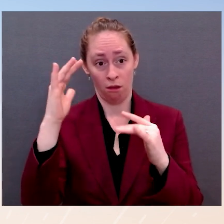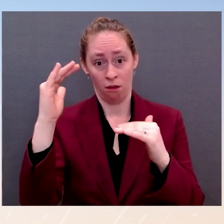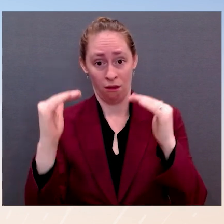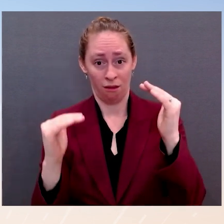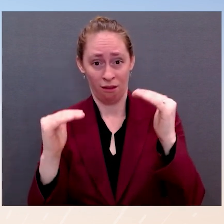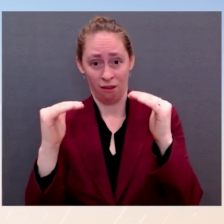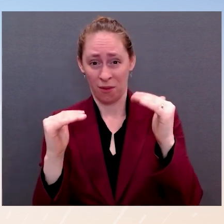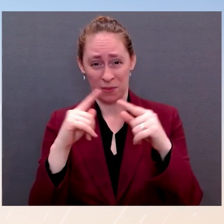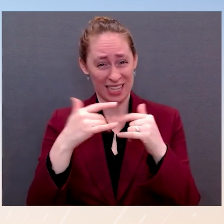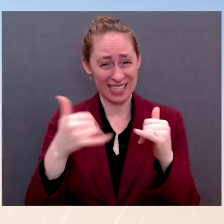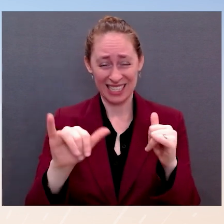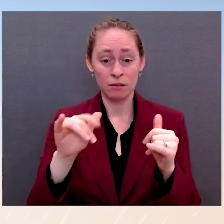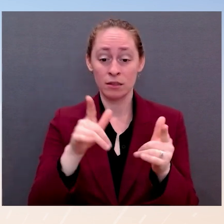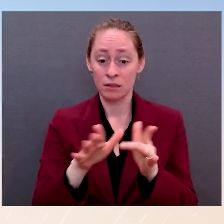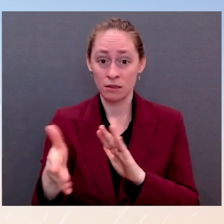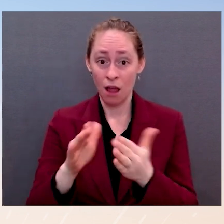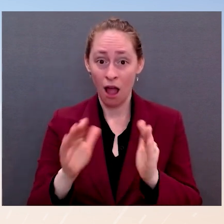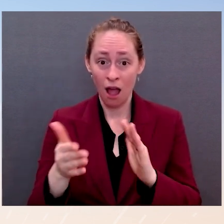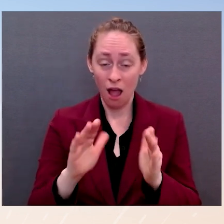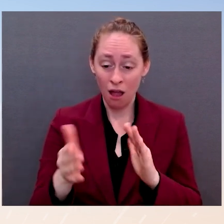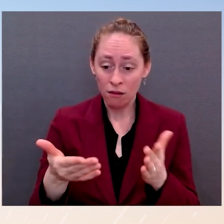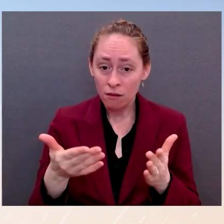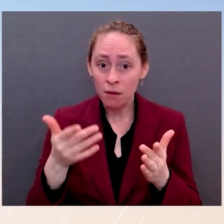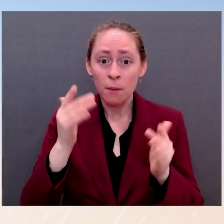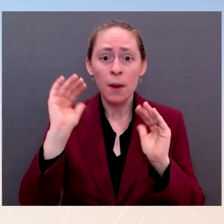compared to all other racial ethnic groups.